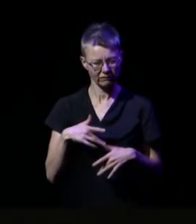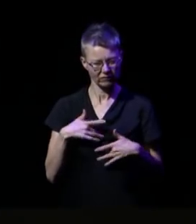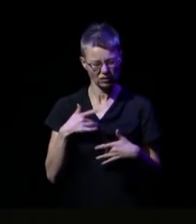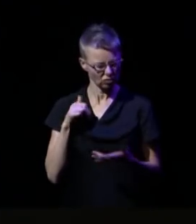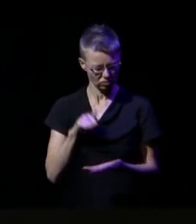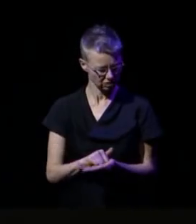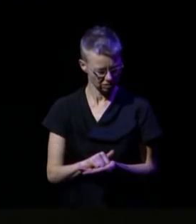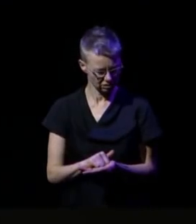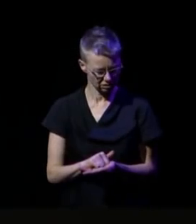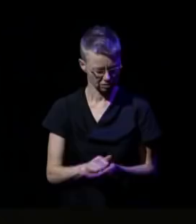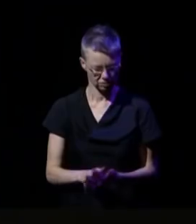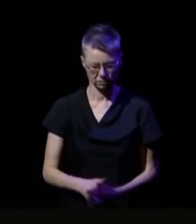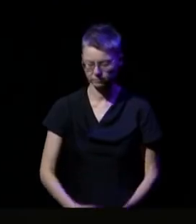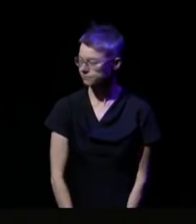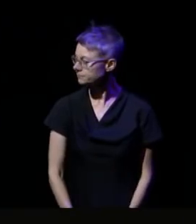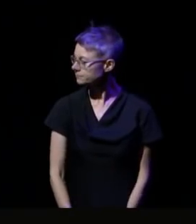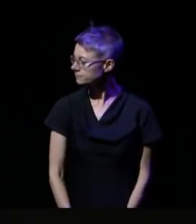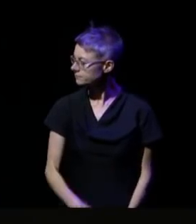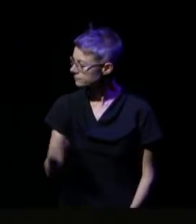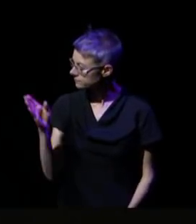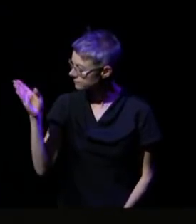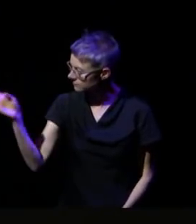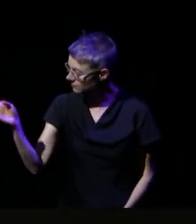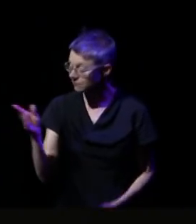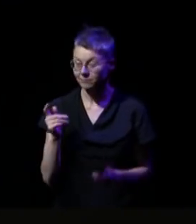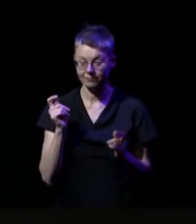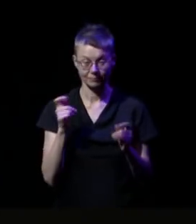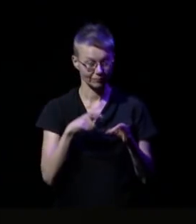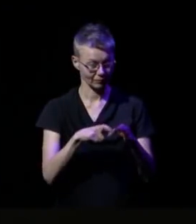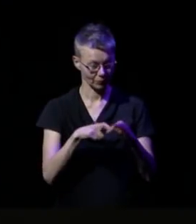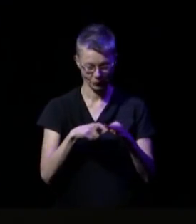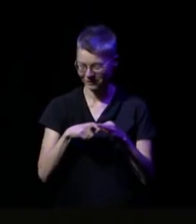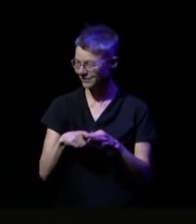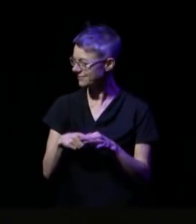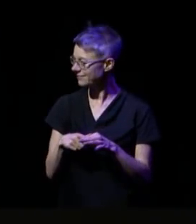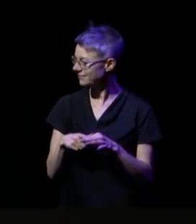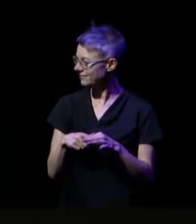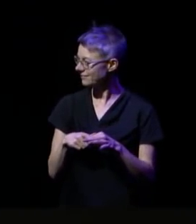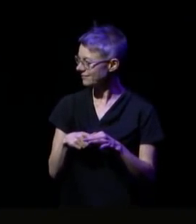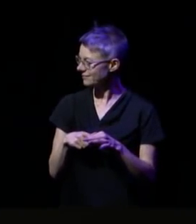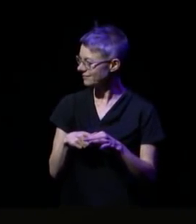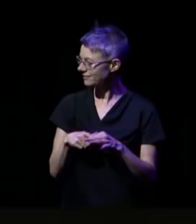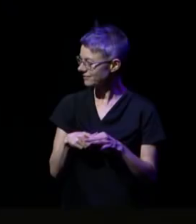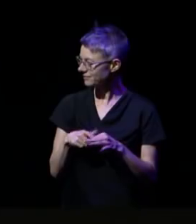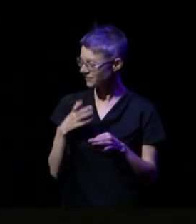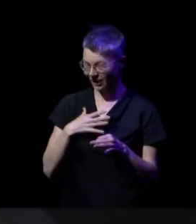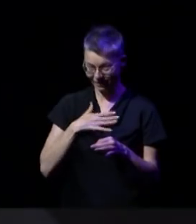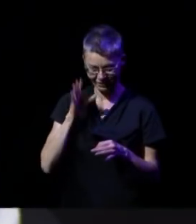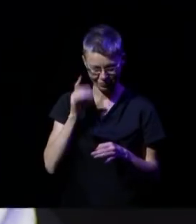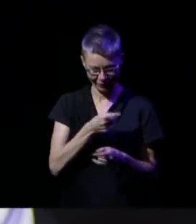So we are going to be opening up for questions because some, it would be really good to hear what you guys want to know as well.